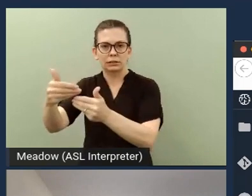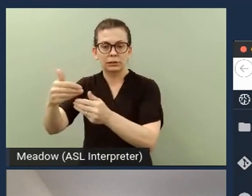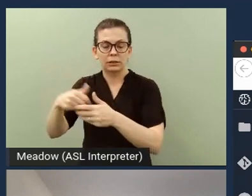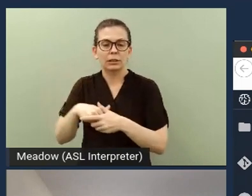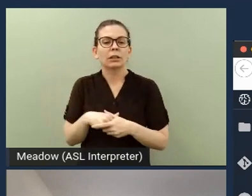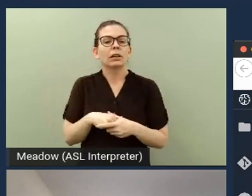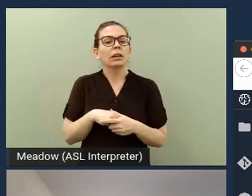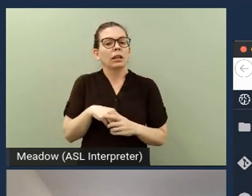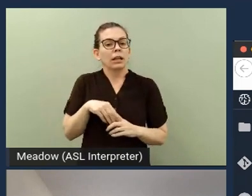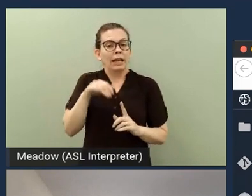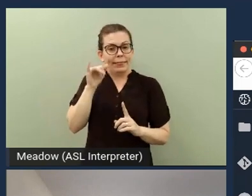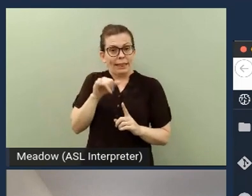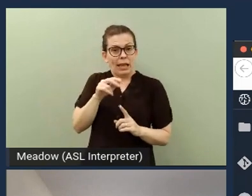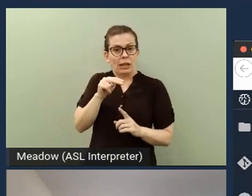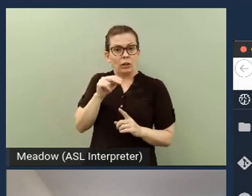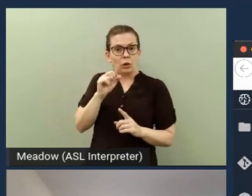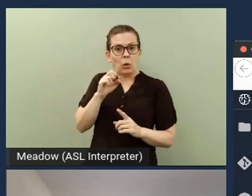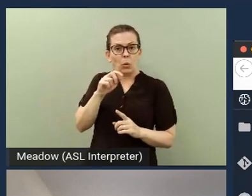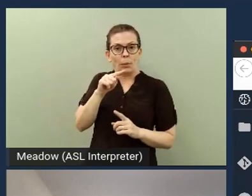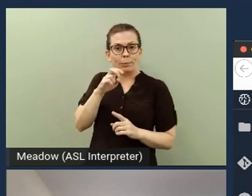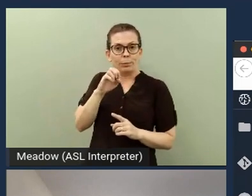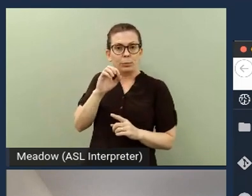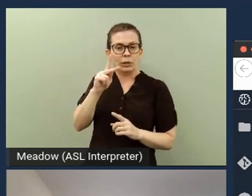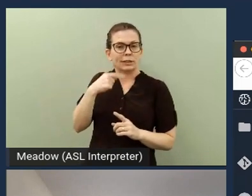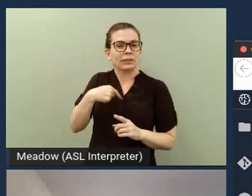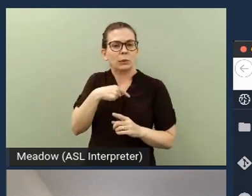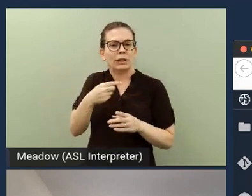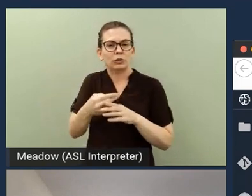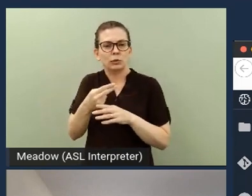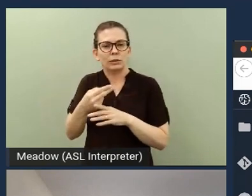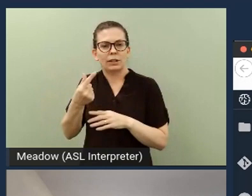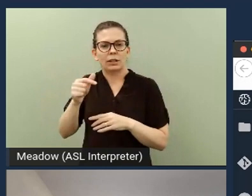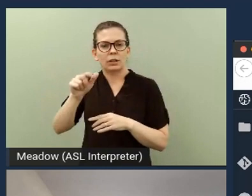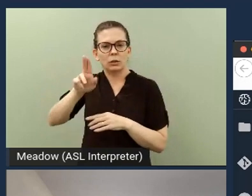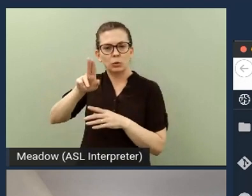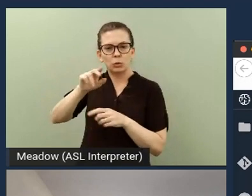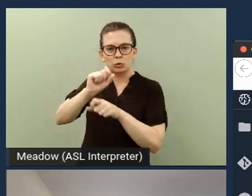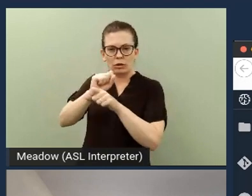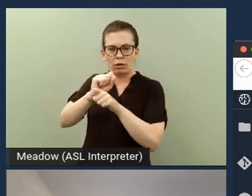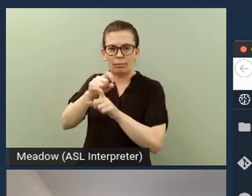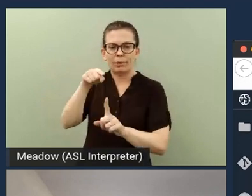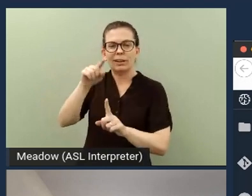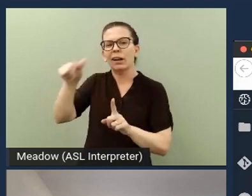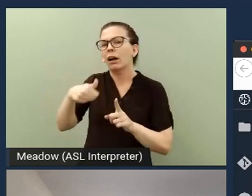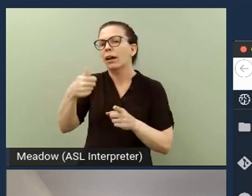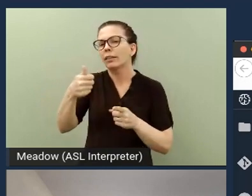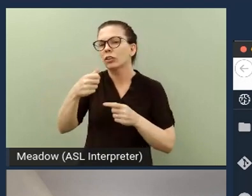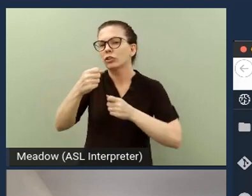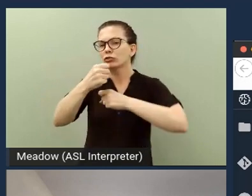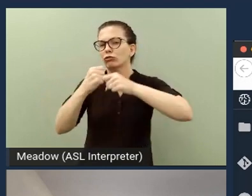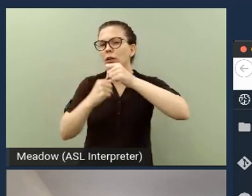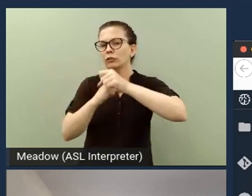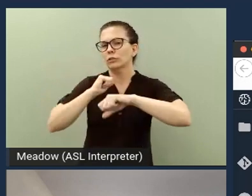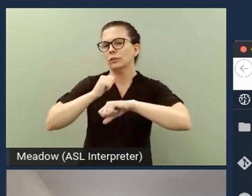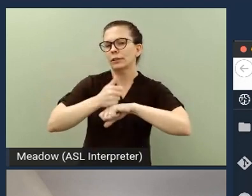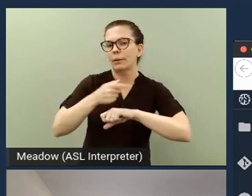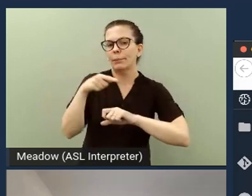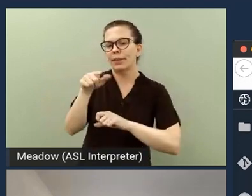For this notebook, because we're invoking a Glue job, the other pieces of infrastructure that's set up is this Lambda function